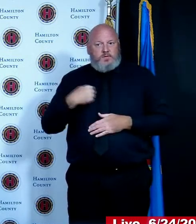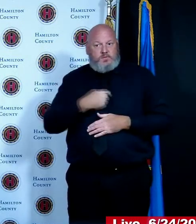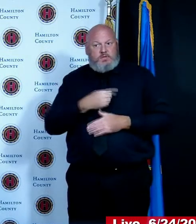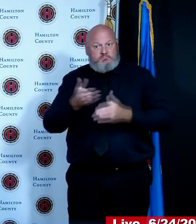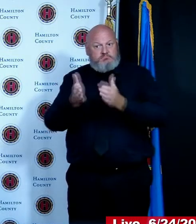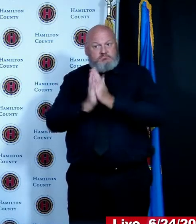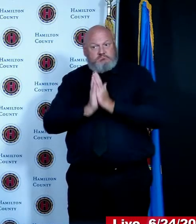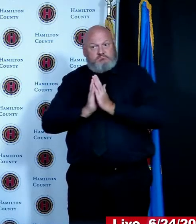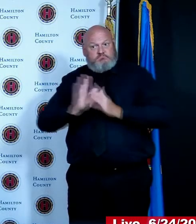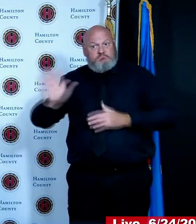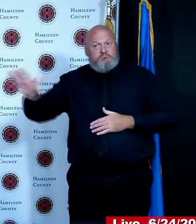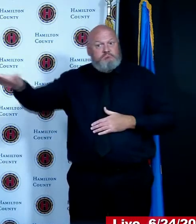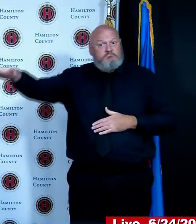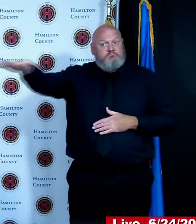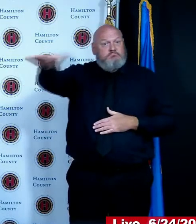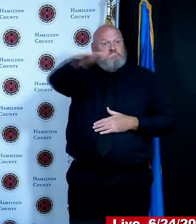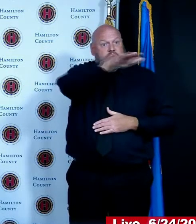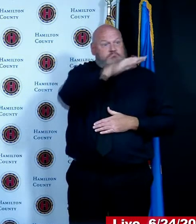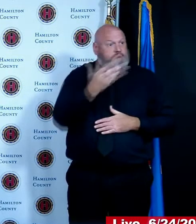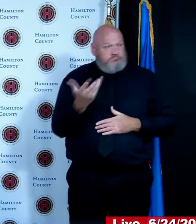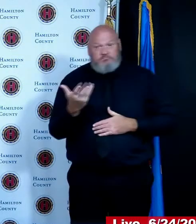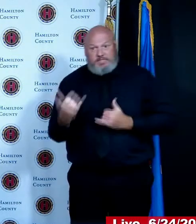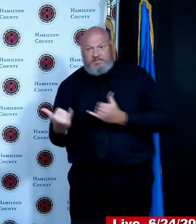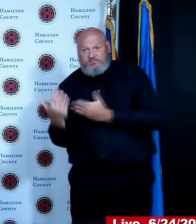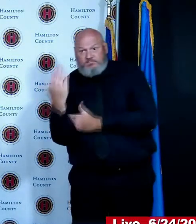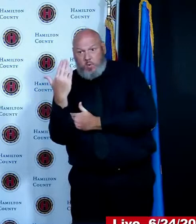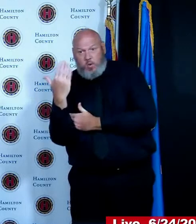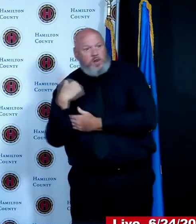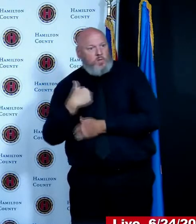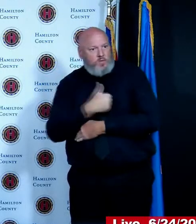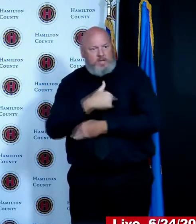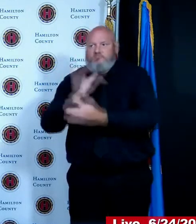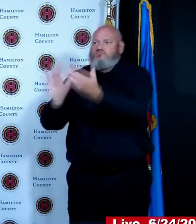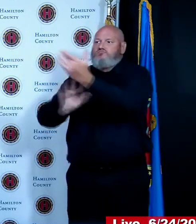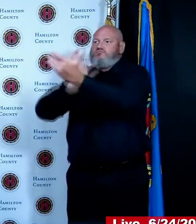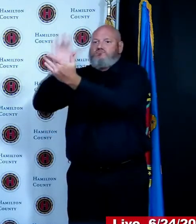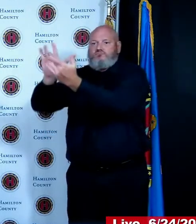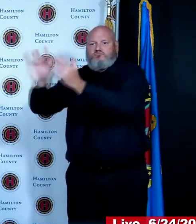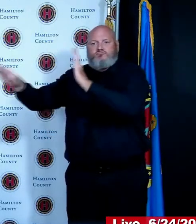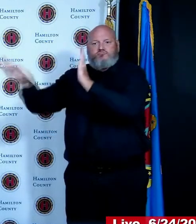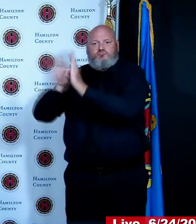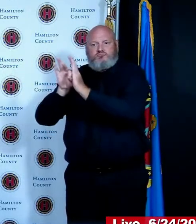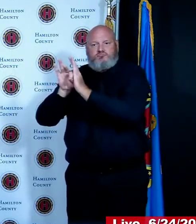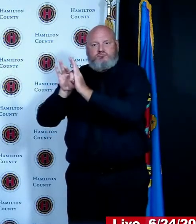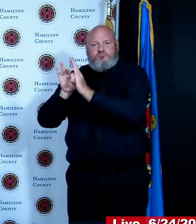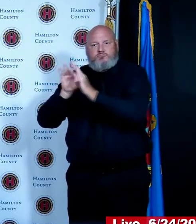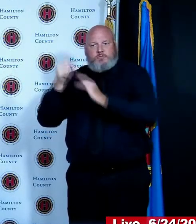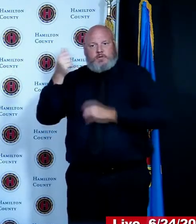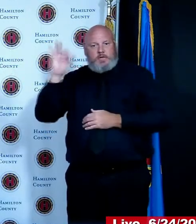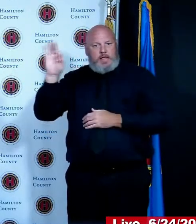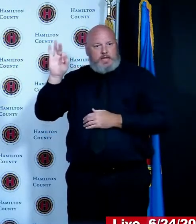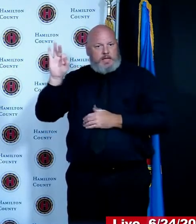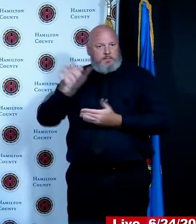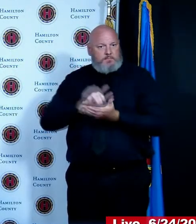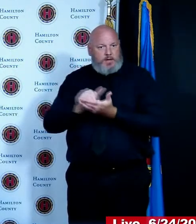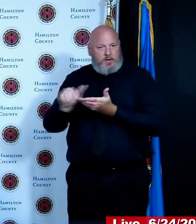gonna take a minute to get the plan together but 19 million dollars worth of investment to testing is also going to be rolling out in Hamilton County